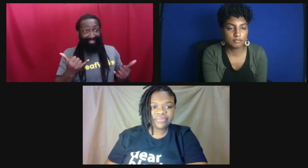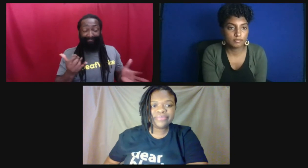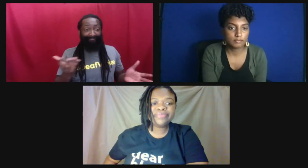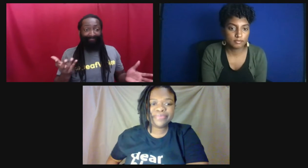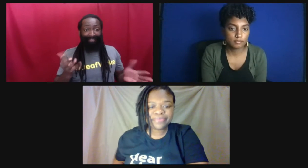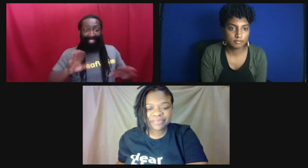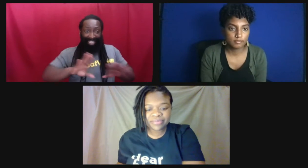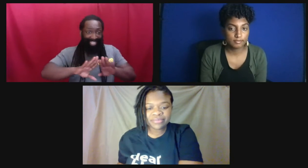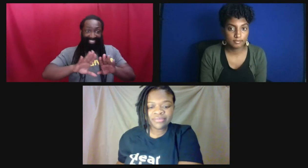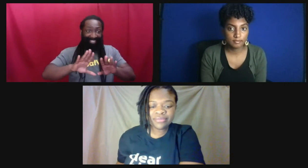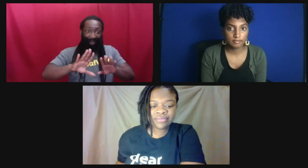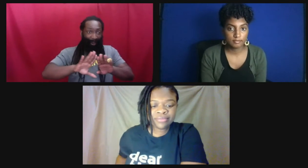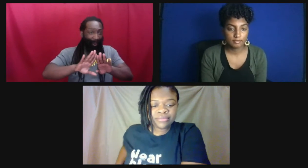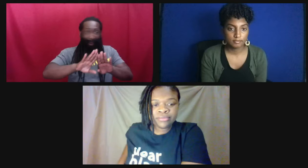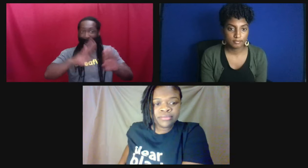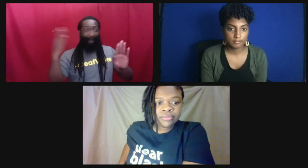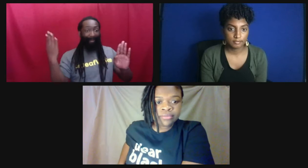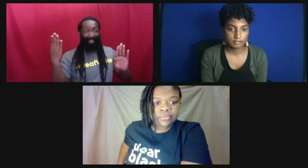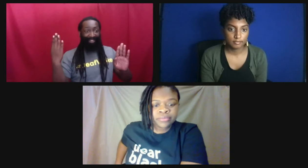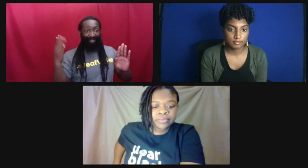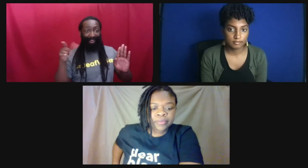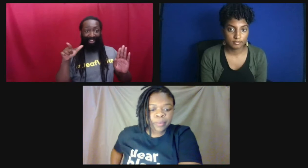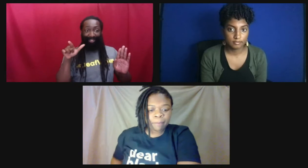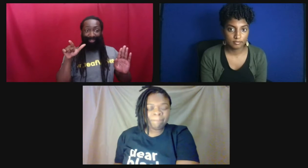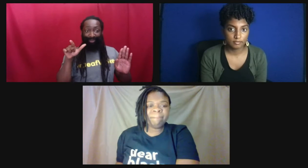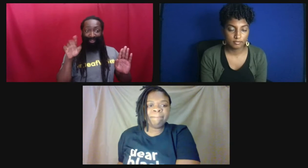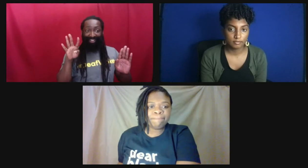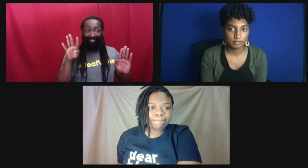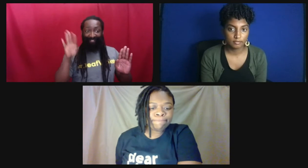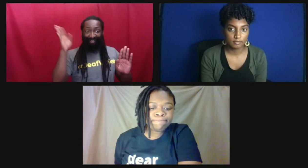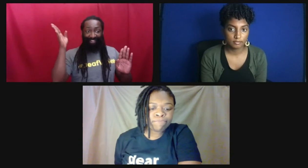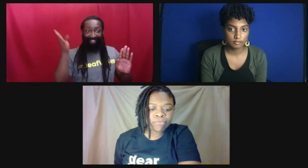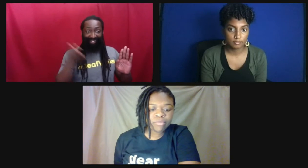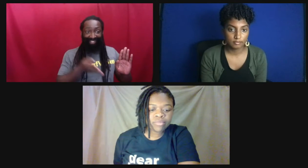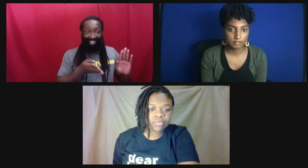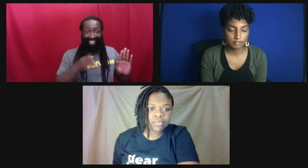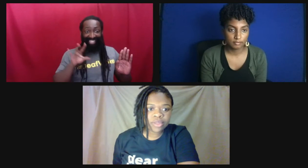But what you're doing right now is knocking